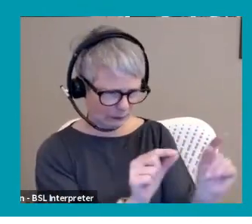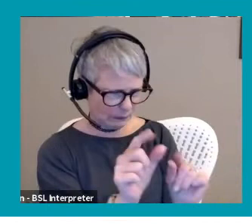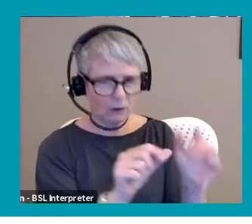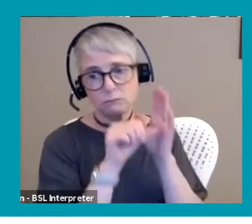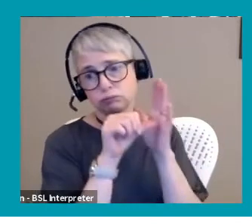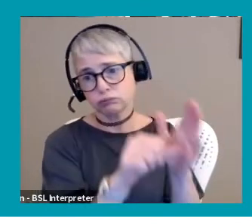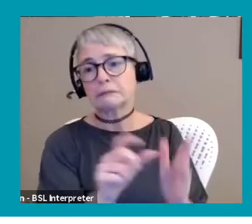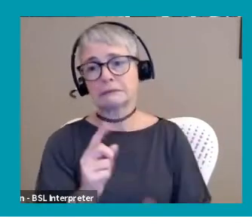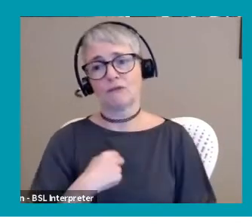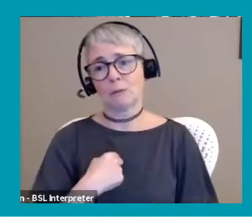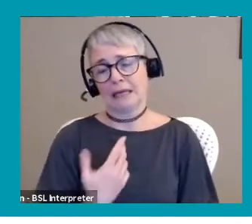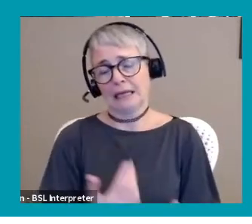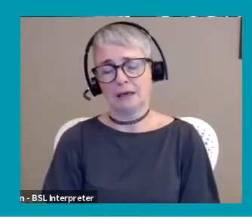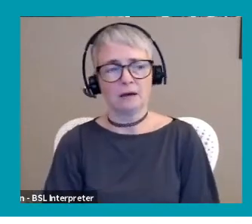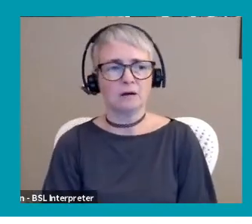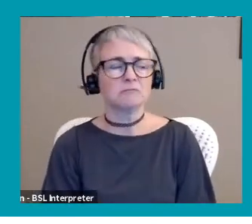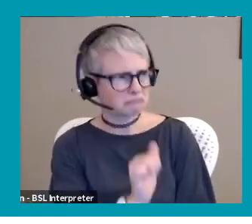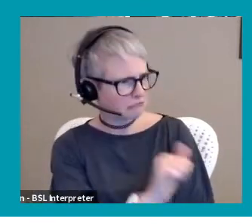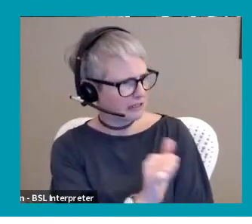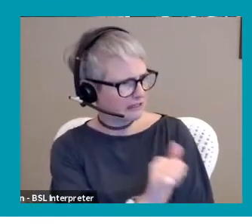Absolutely and it's a very